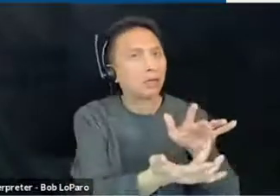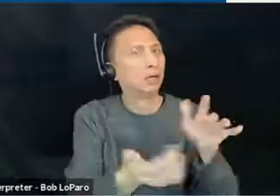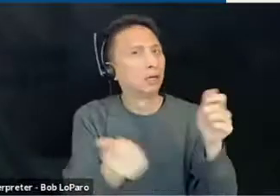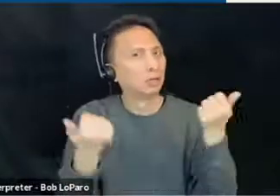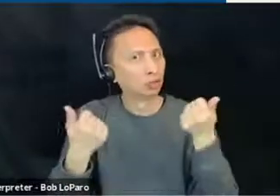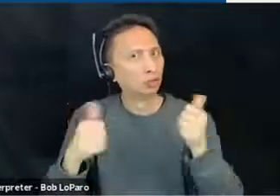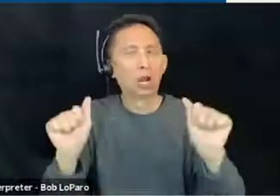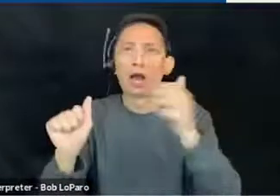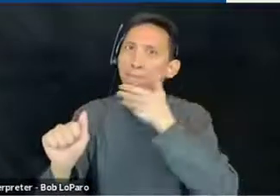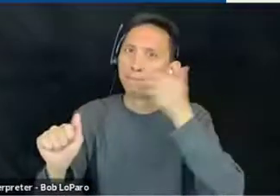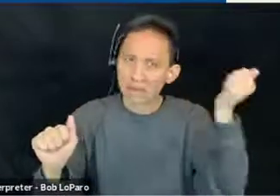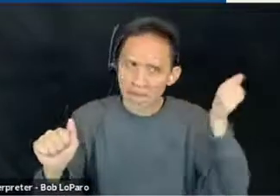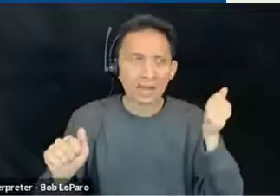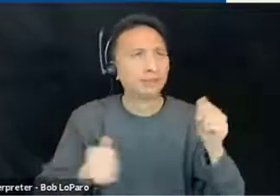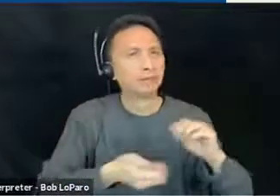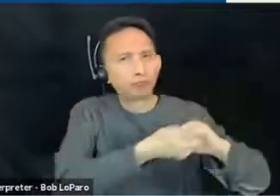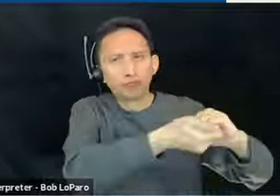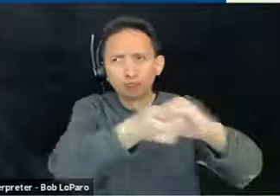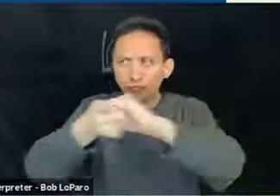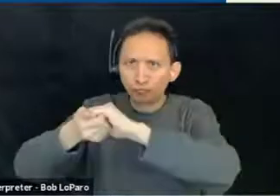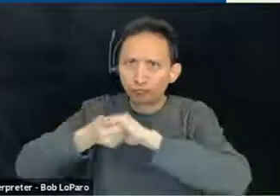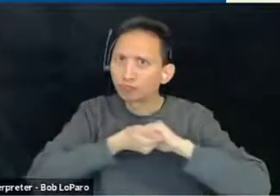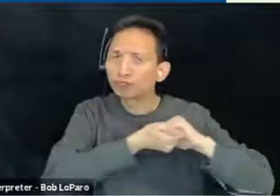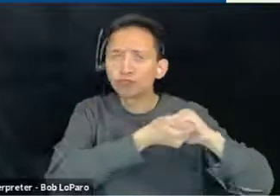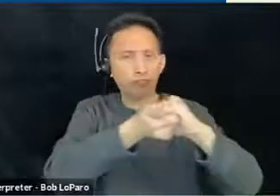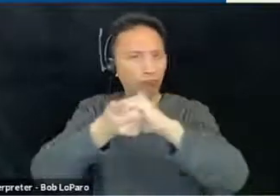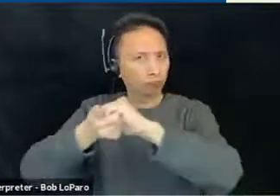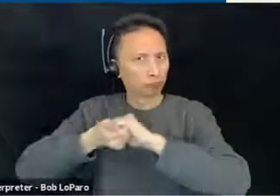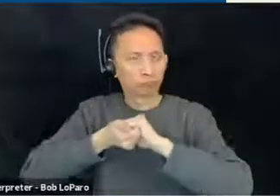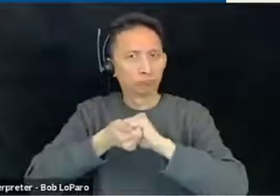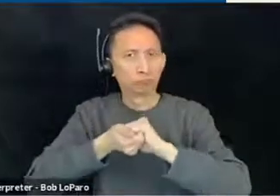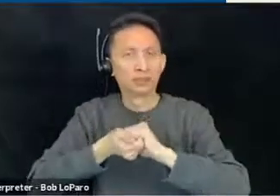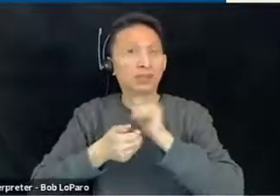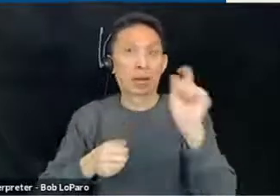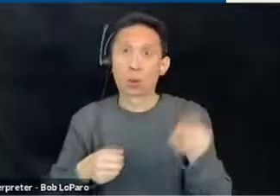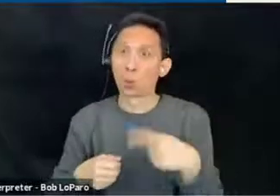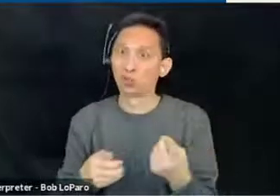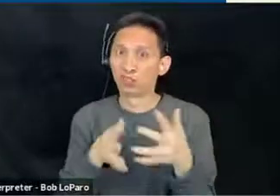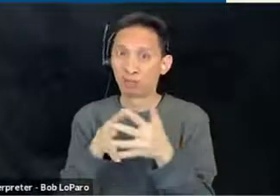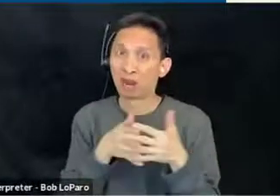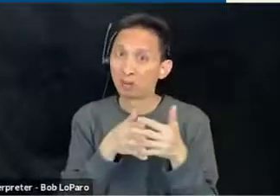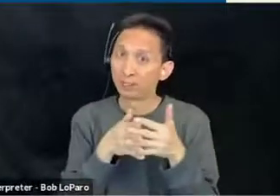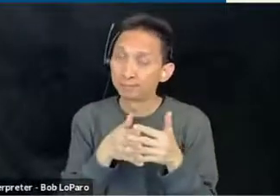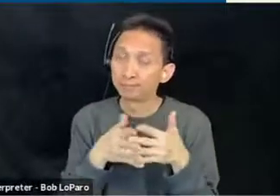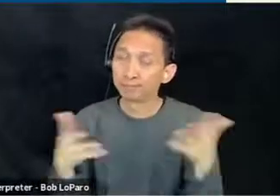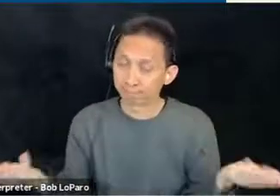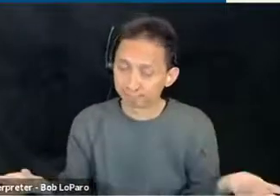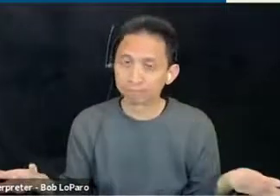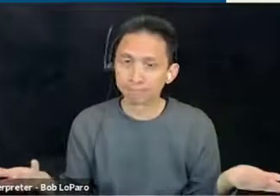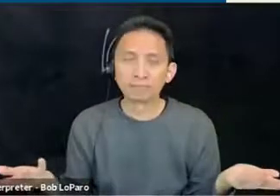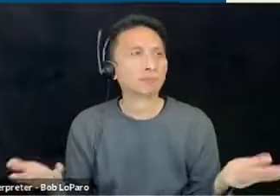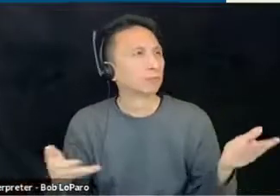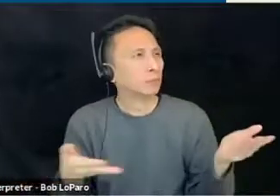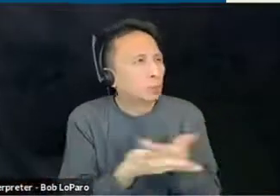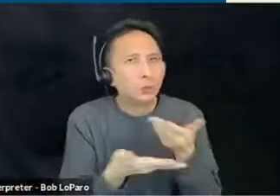and reach out beyond the borders of the United States to find new families and to help them.